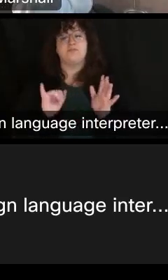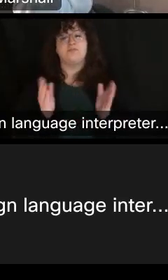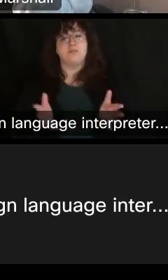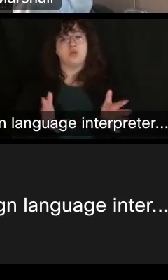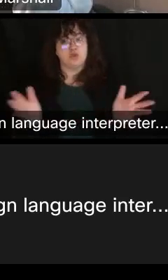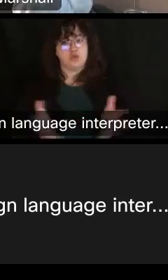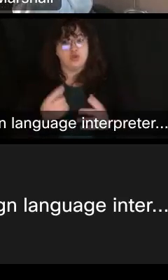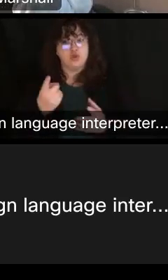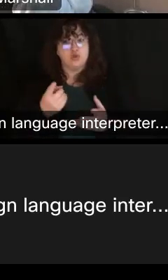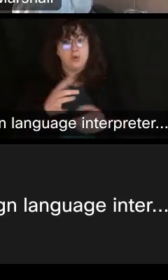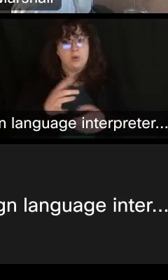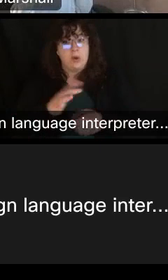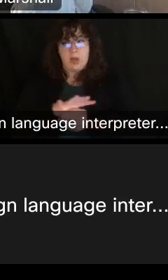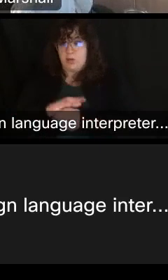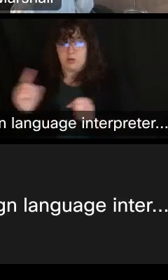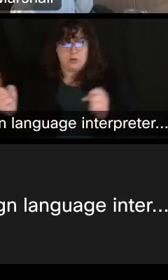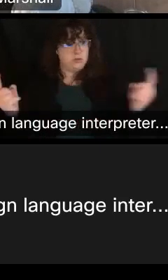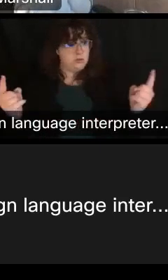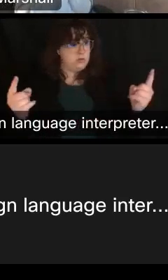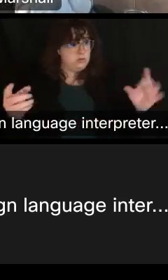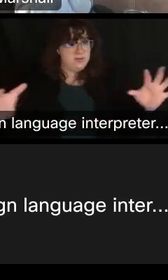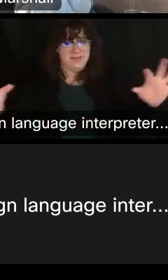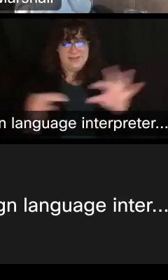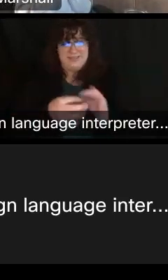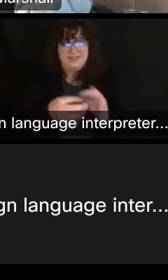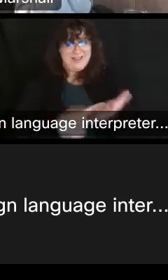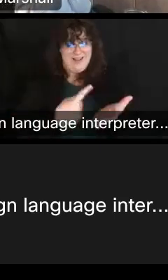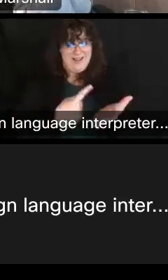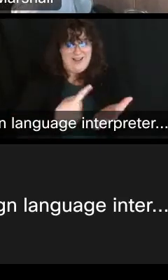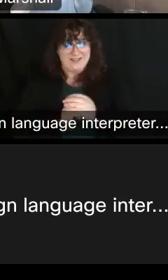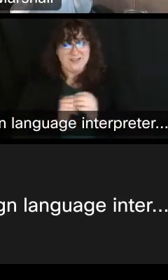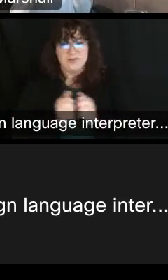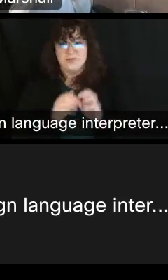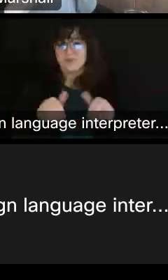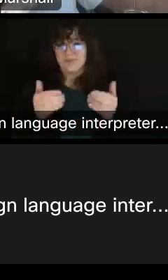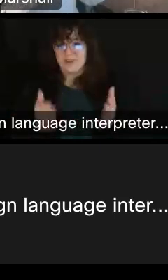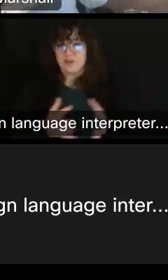the county to talk to each other two providers and say hey waiver area,